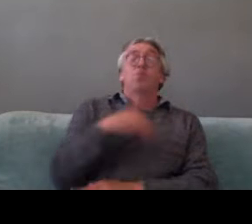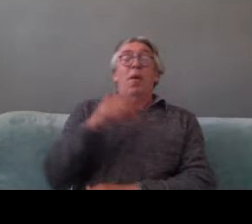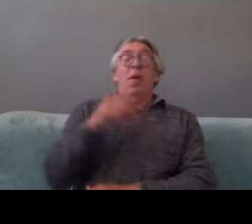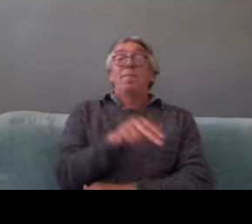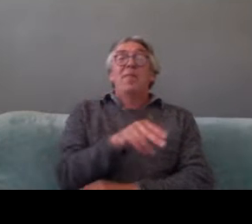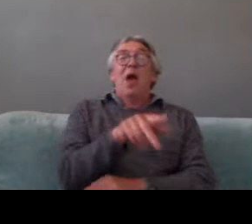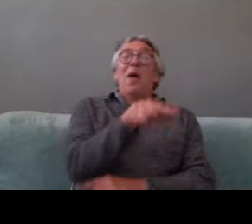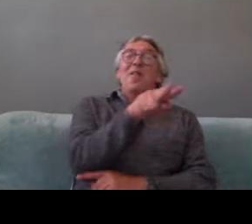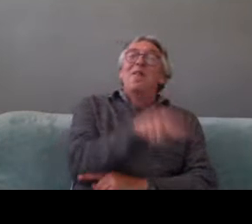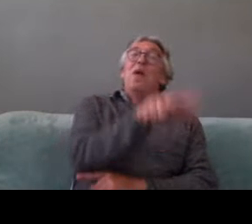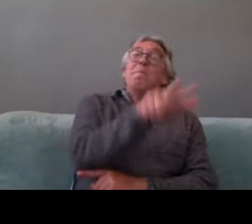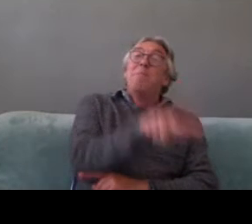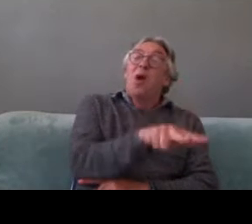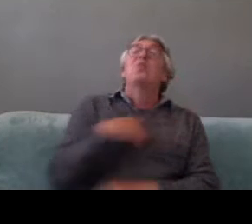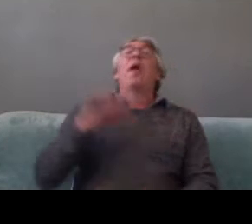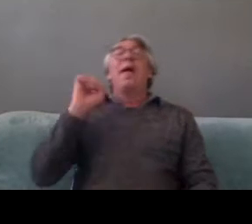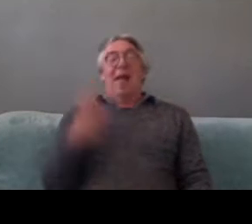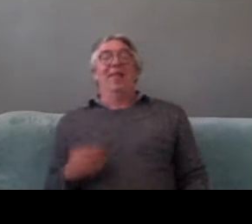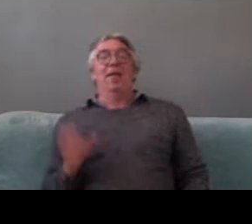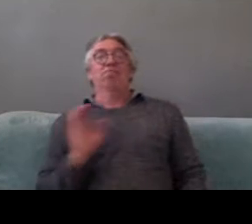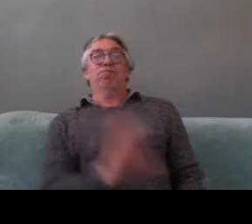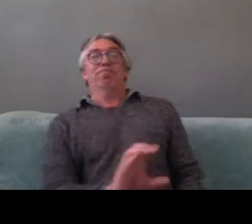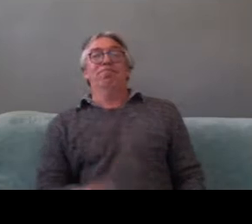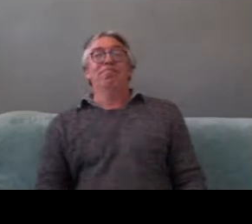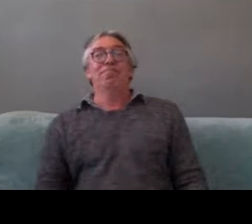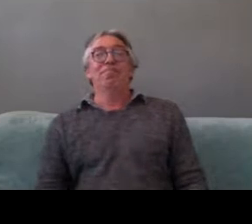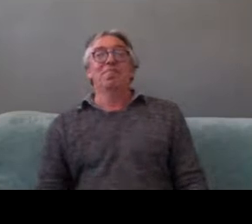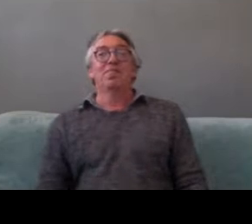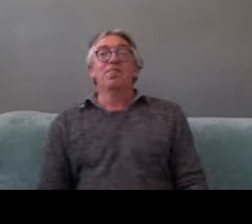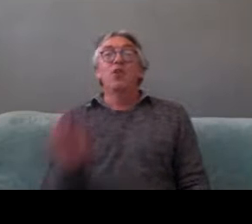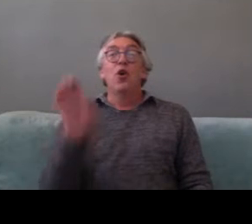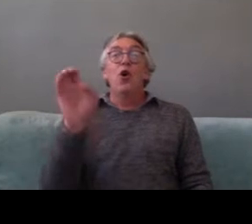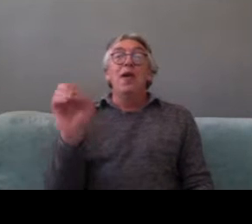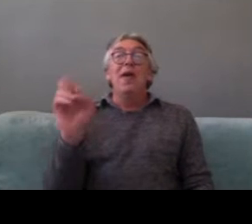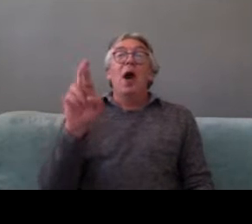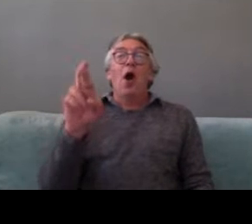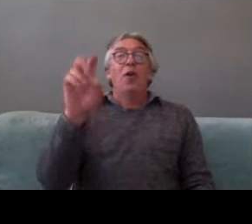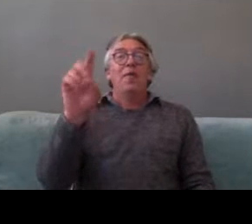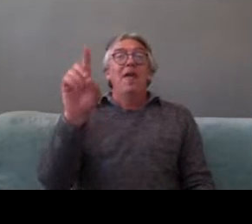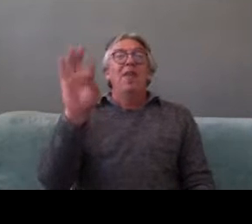The ERDF is close to the European Regional Fund.